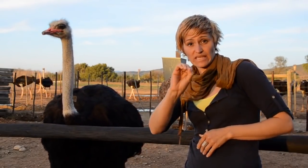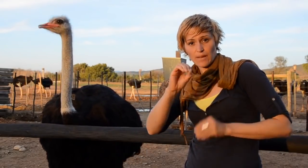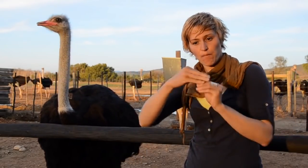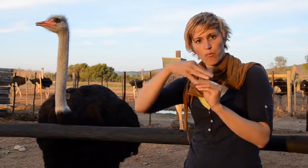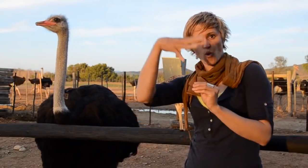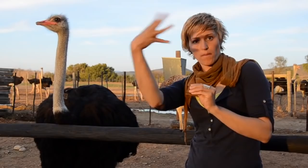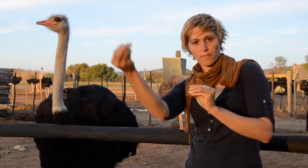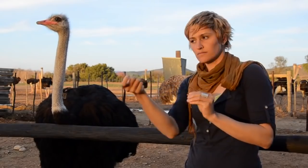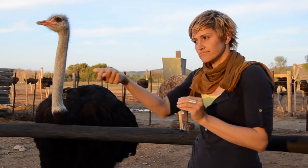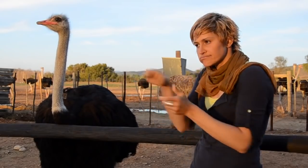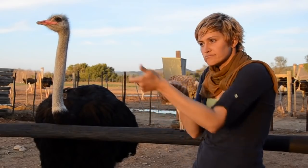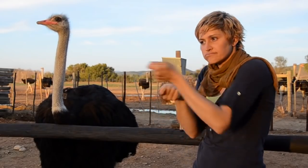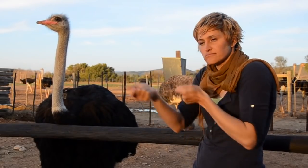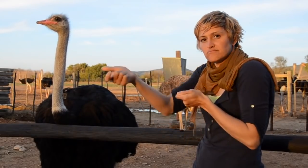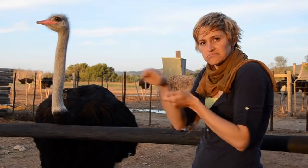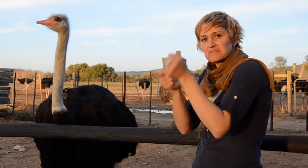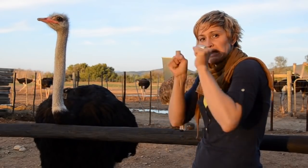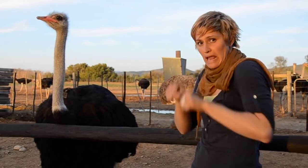approximately 40-50 per plucking season, although a total